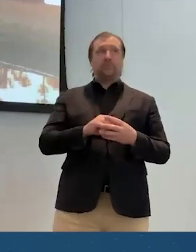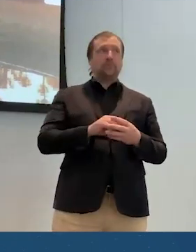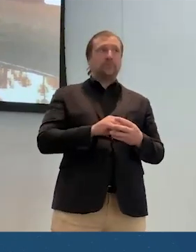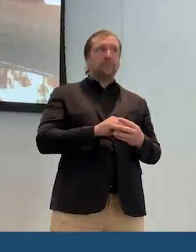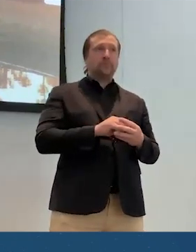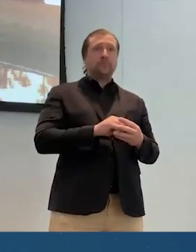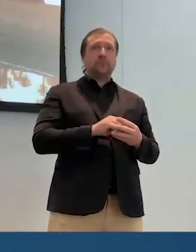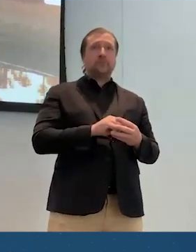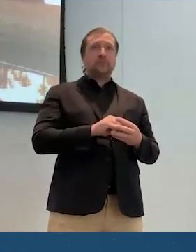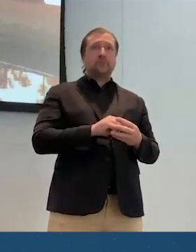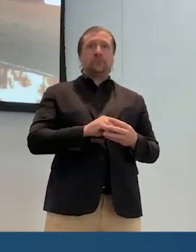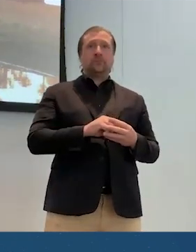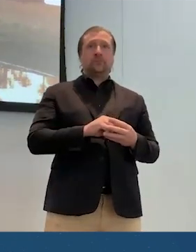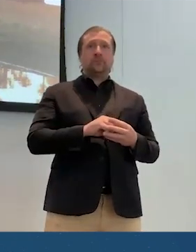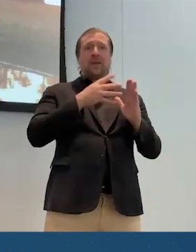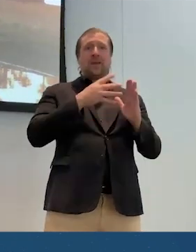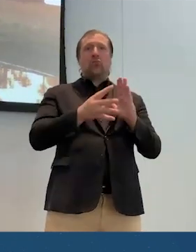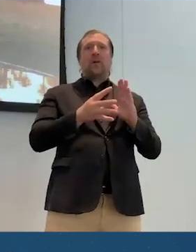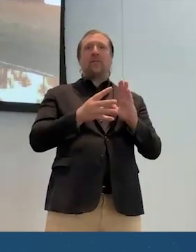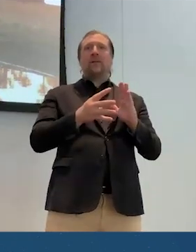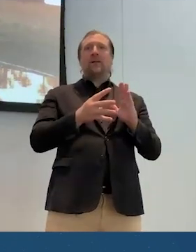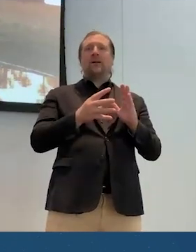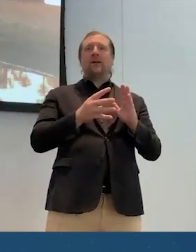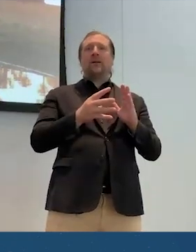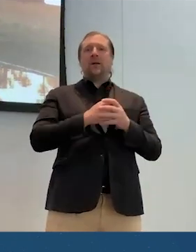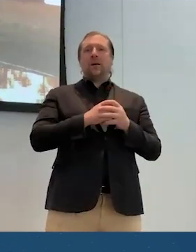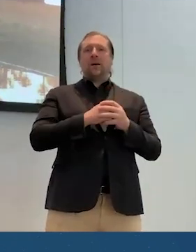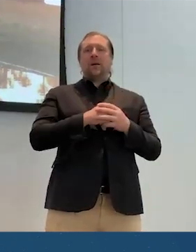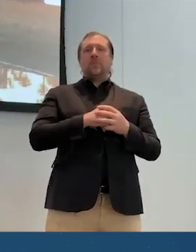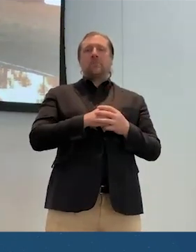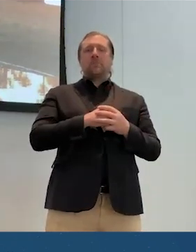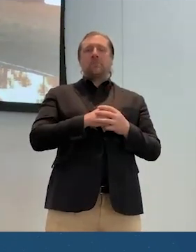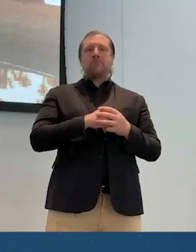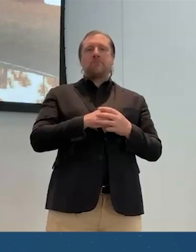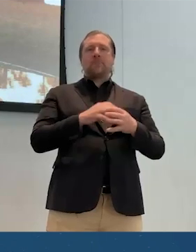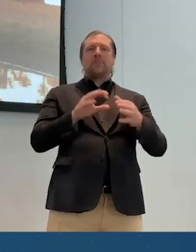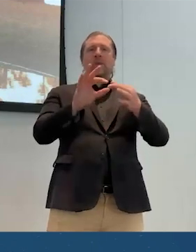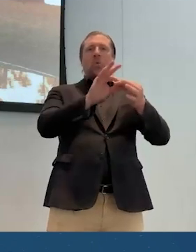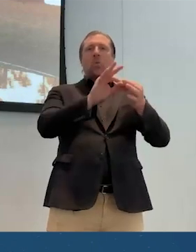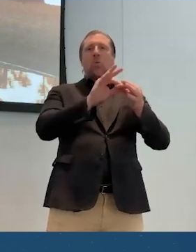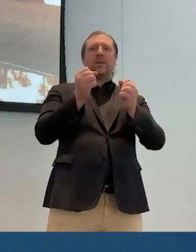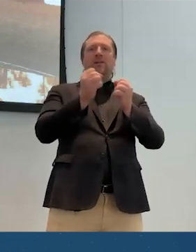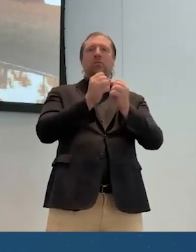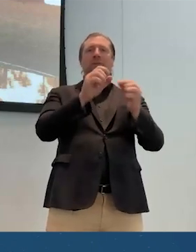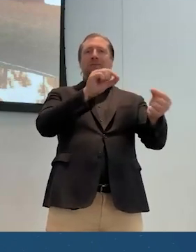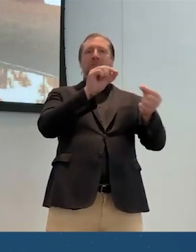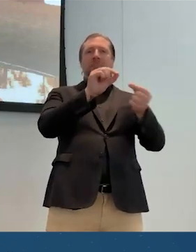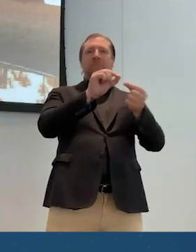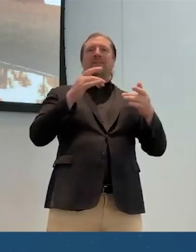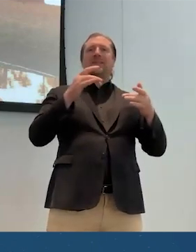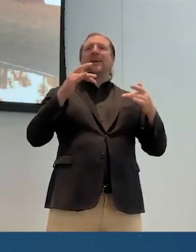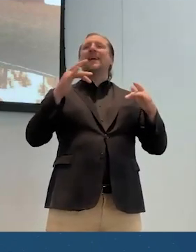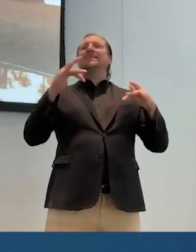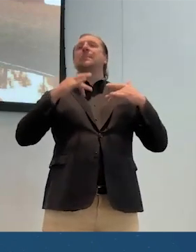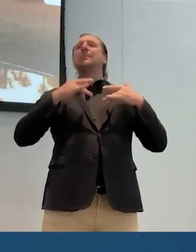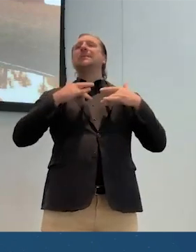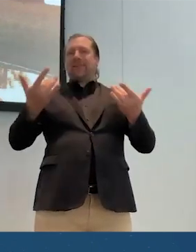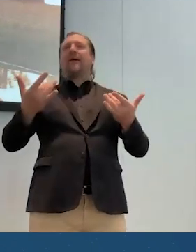in the key sentiments which correlate with specific events during the system's evolution.